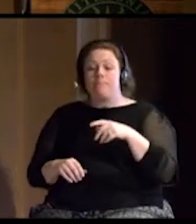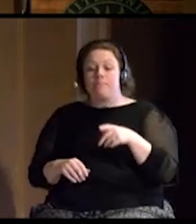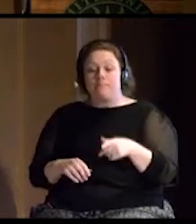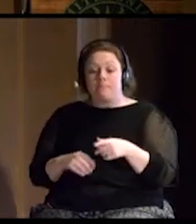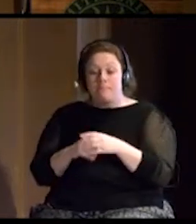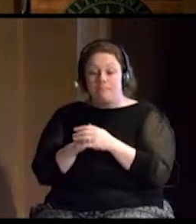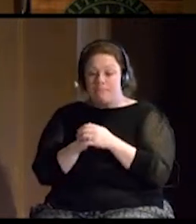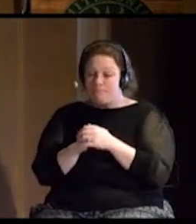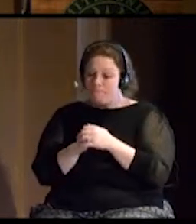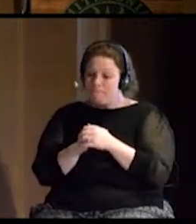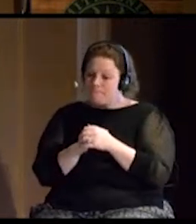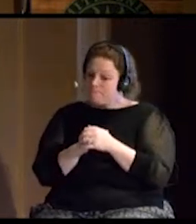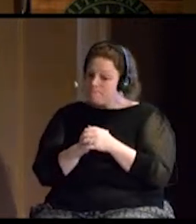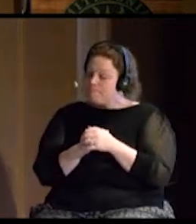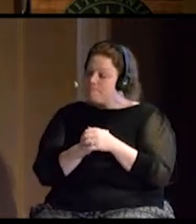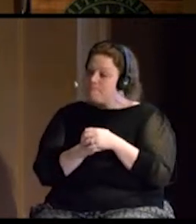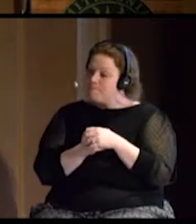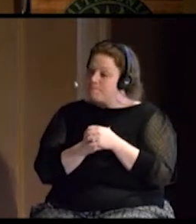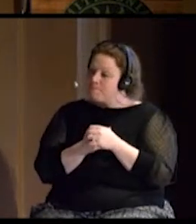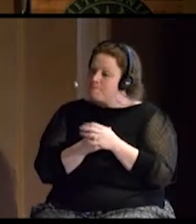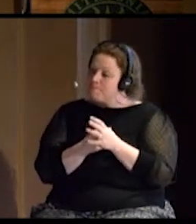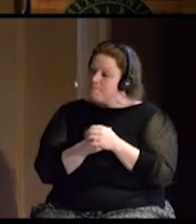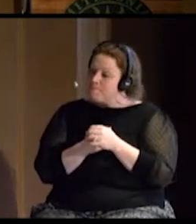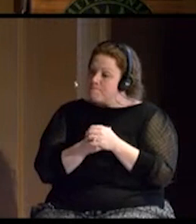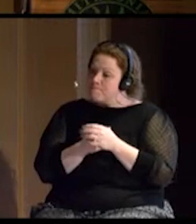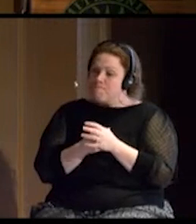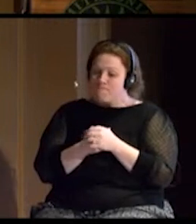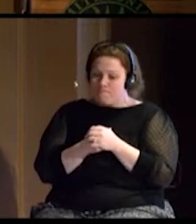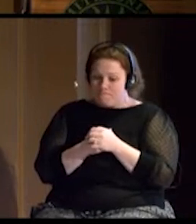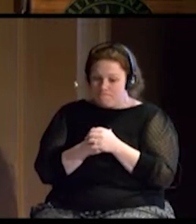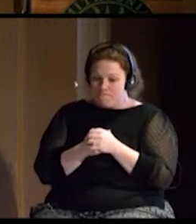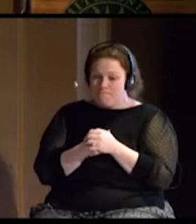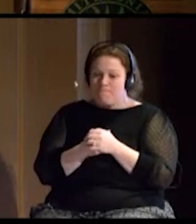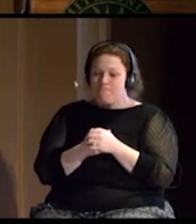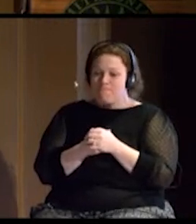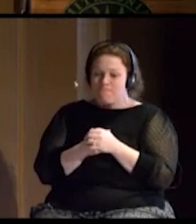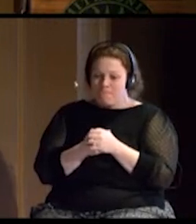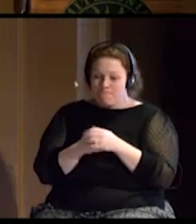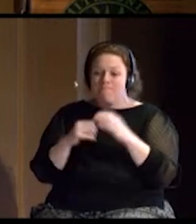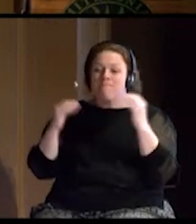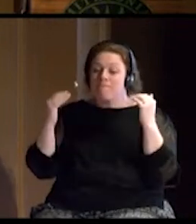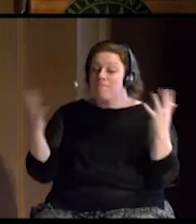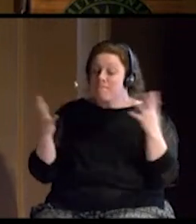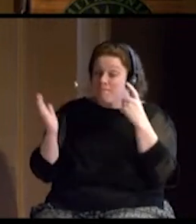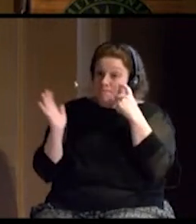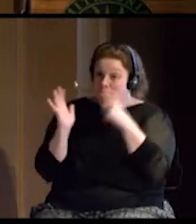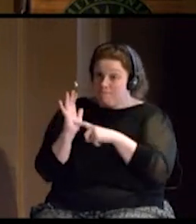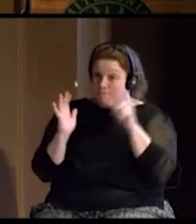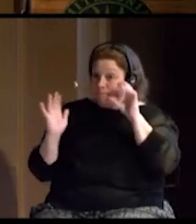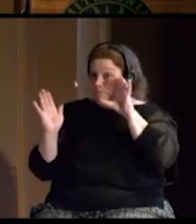overlaying along the major PC axis. What we can see is that deep-bodied